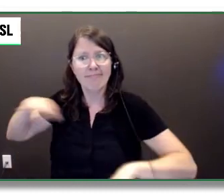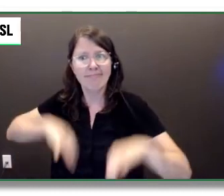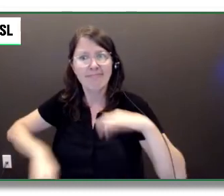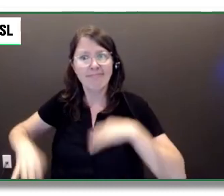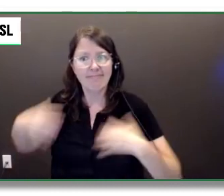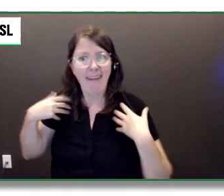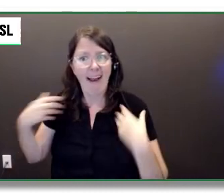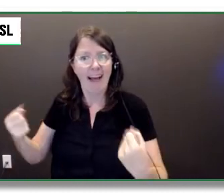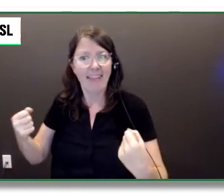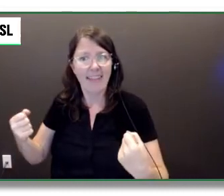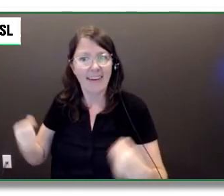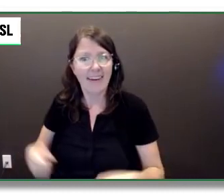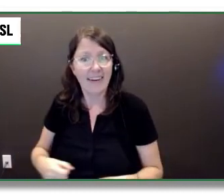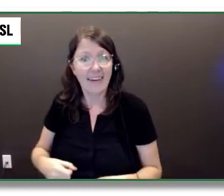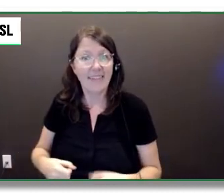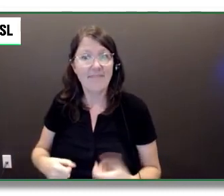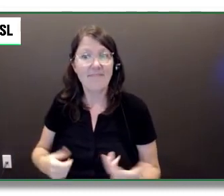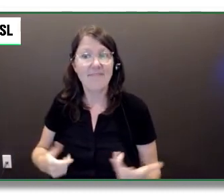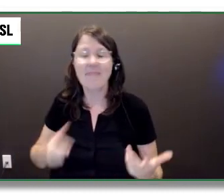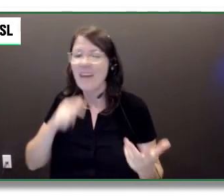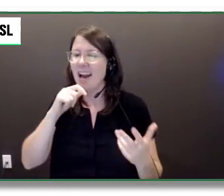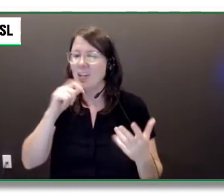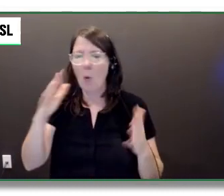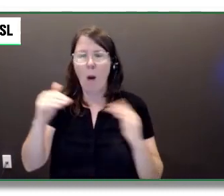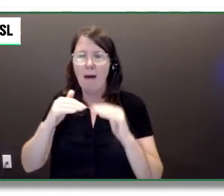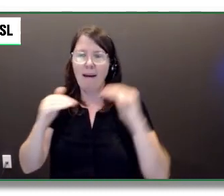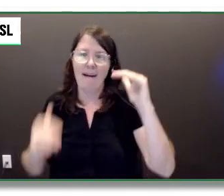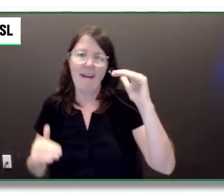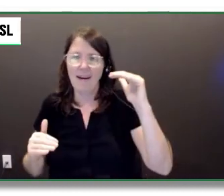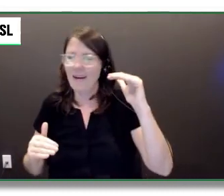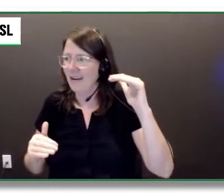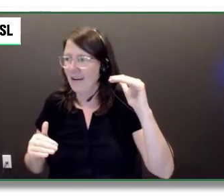de-center those. Let's say they're full participation as well